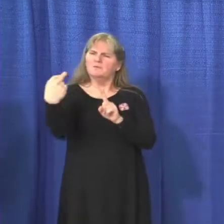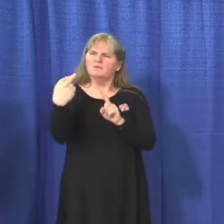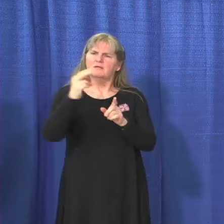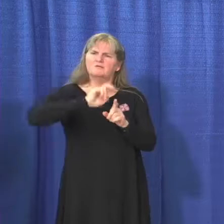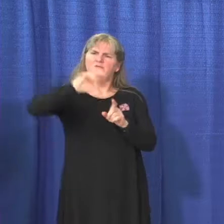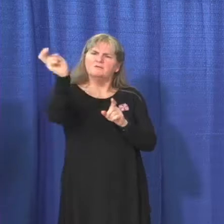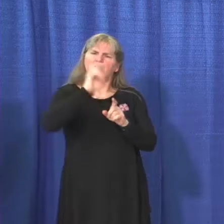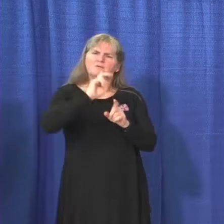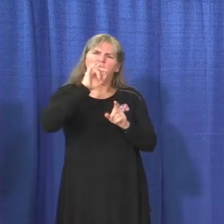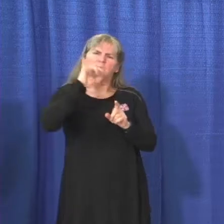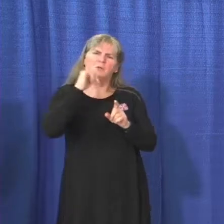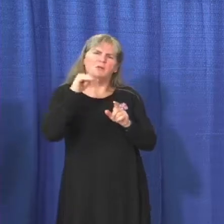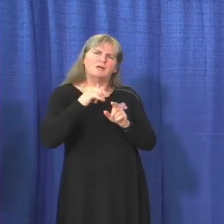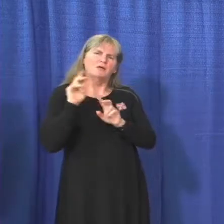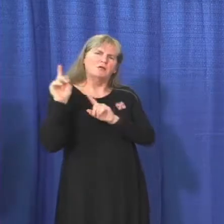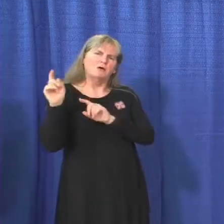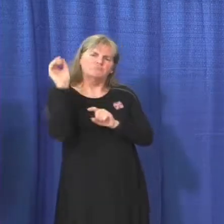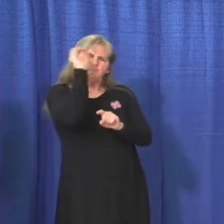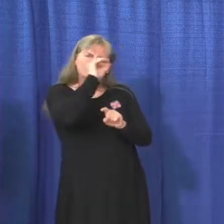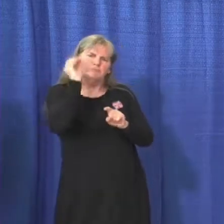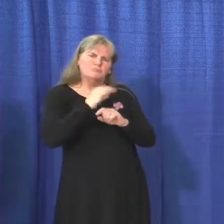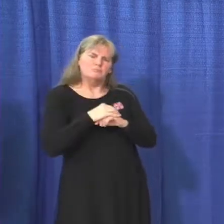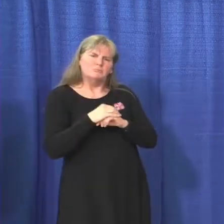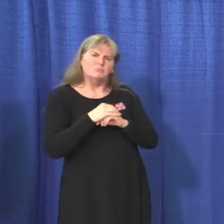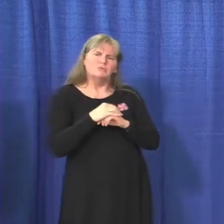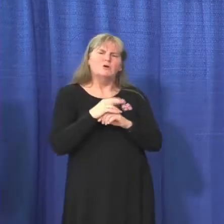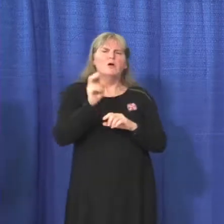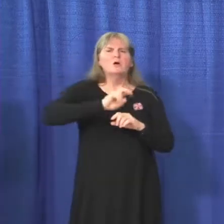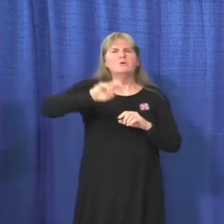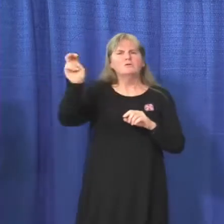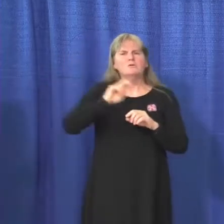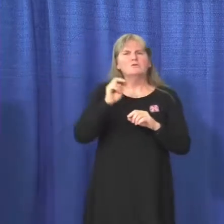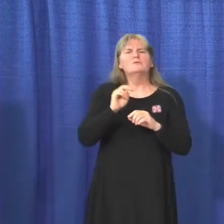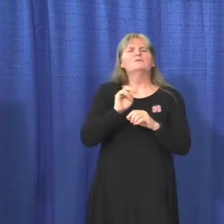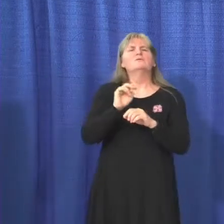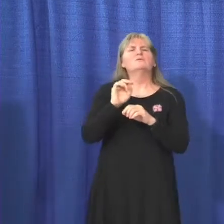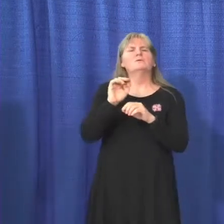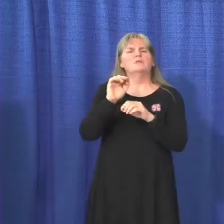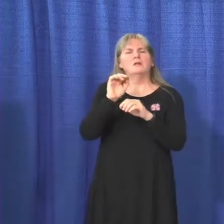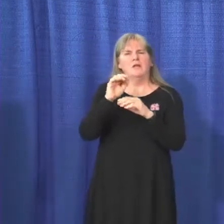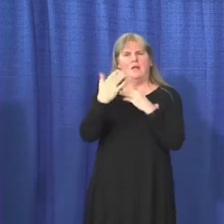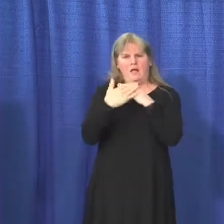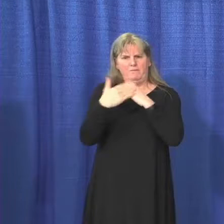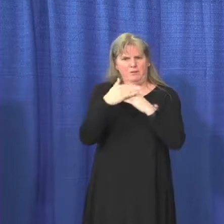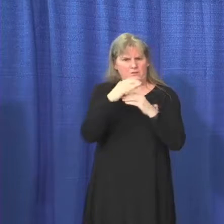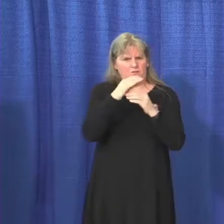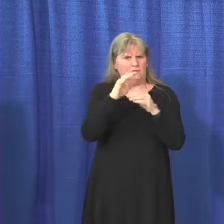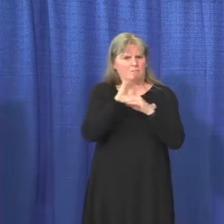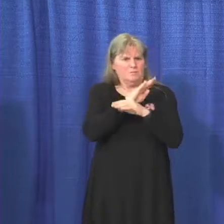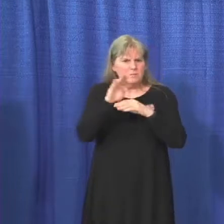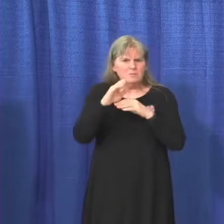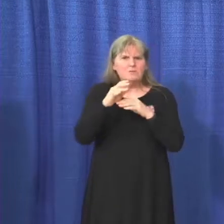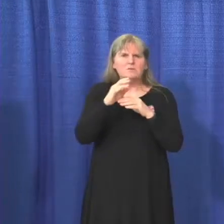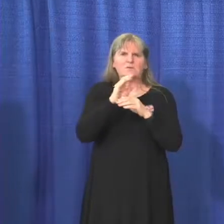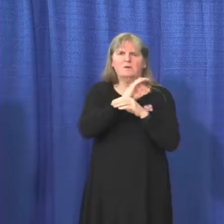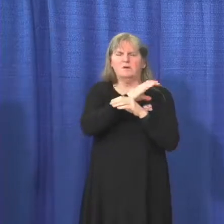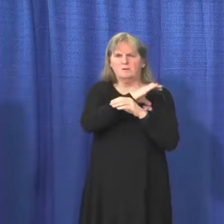industry Association as I've said on a suite of initiatives to restore confidence and to ensure the industry can return